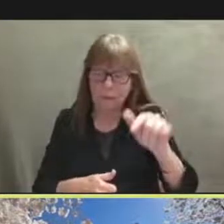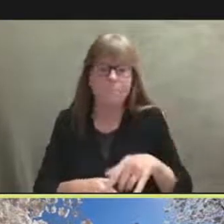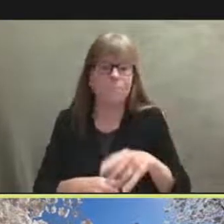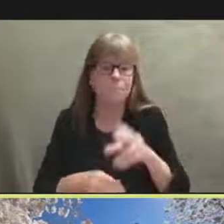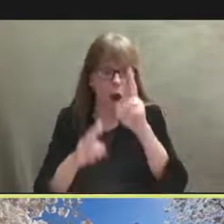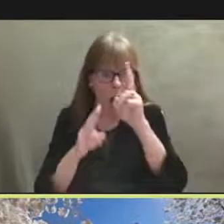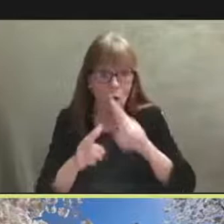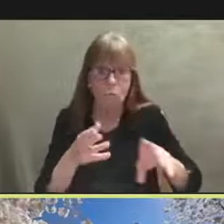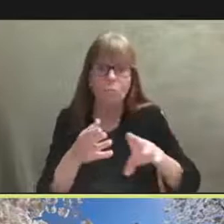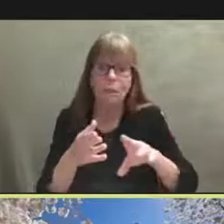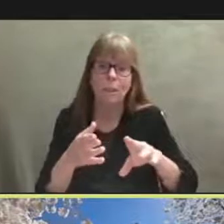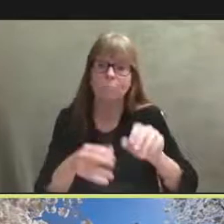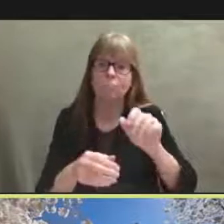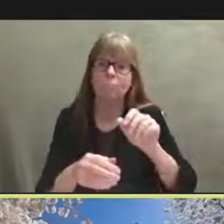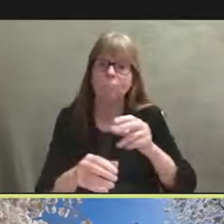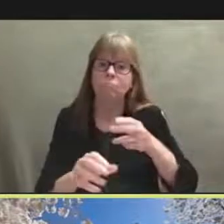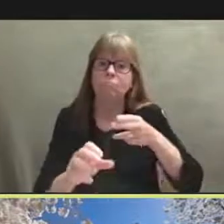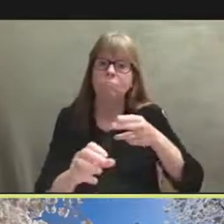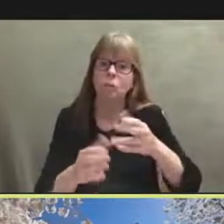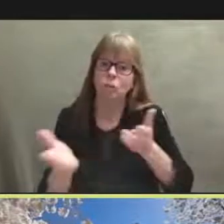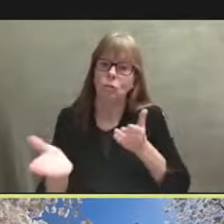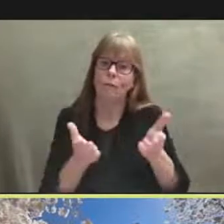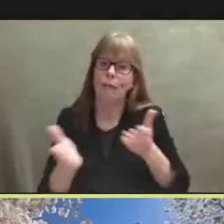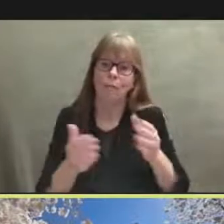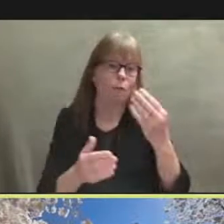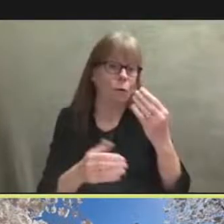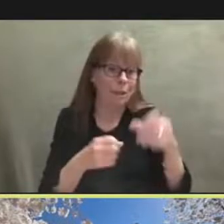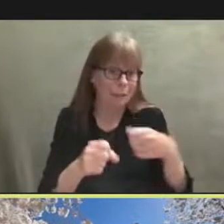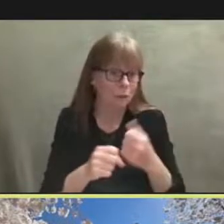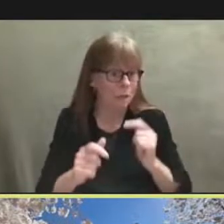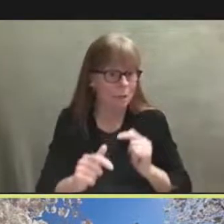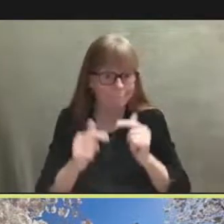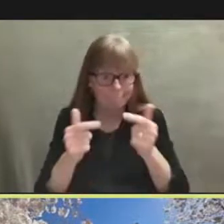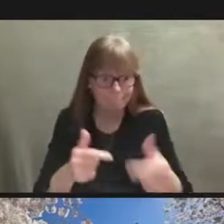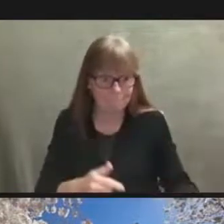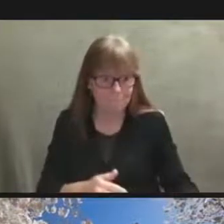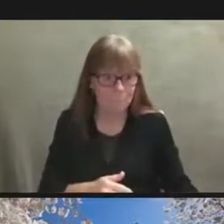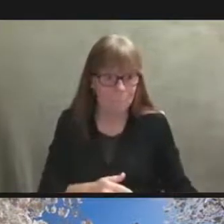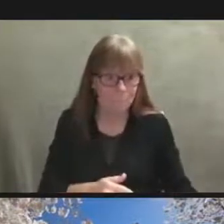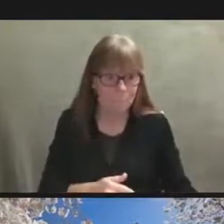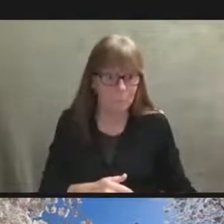years. And with that, I'll hand it over to you. >>> ANDRES GALLEGOS: Ken, thank you so very much.